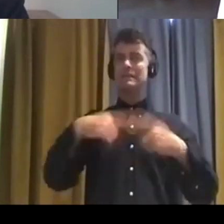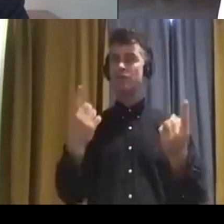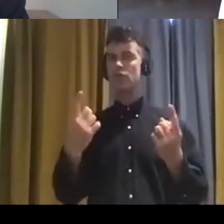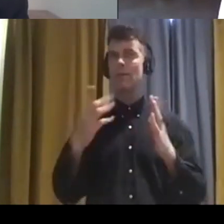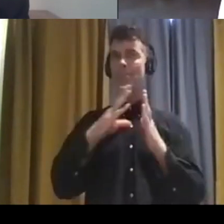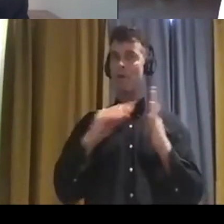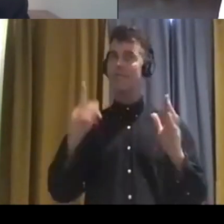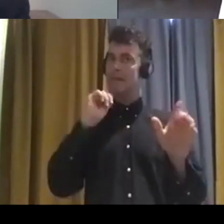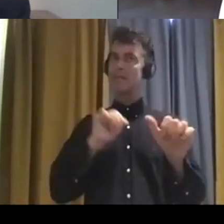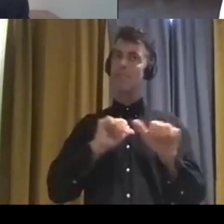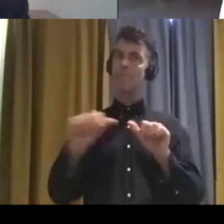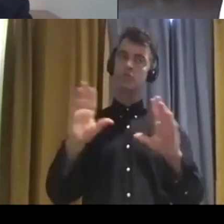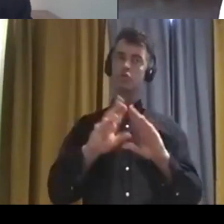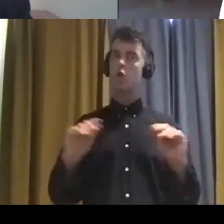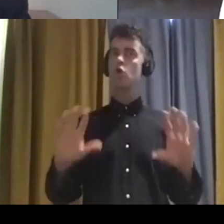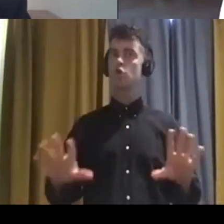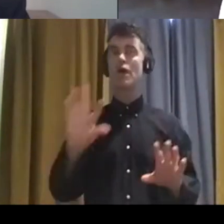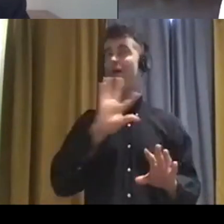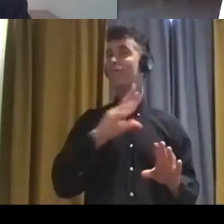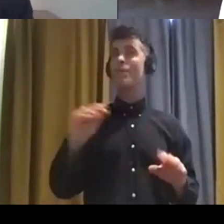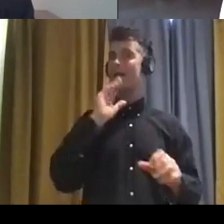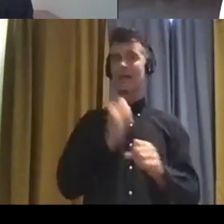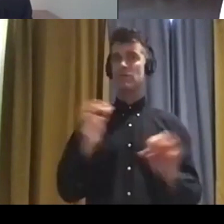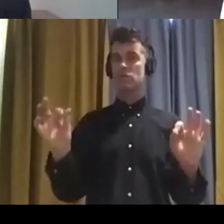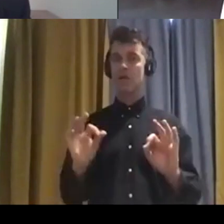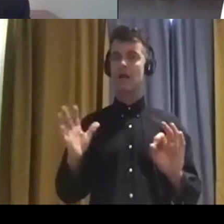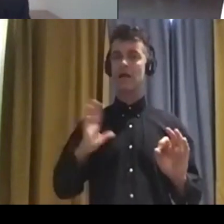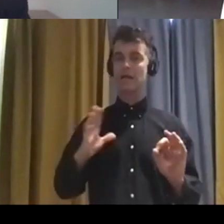best solutions don't come from government and they need that groundswell, they need